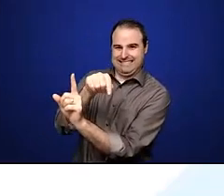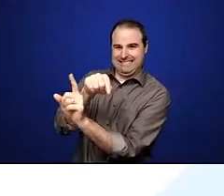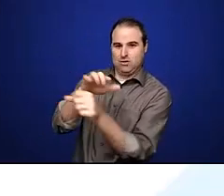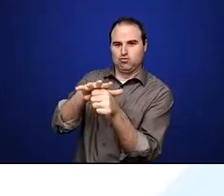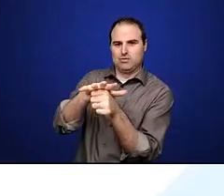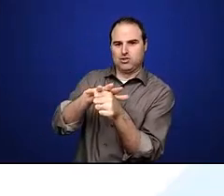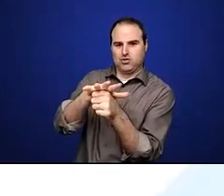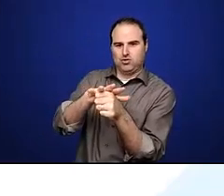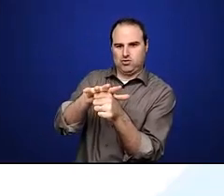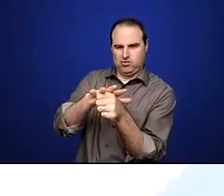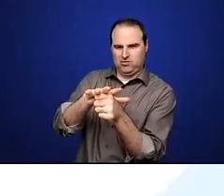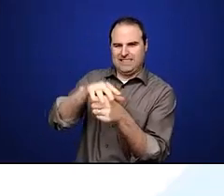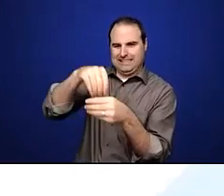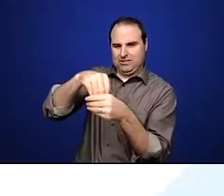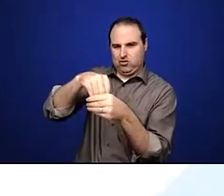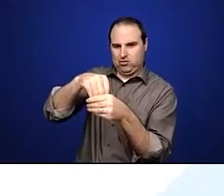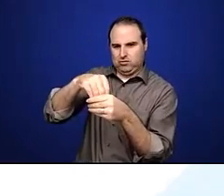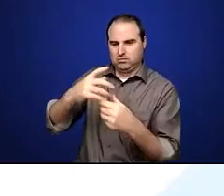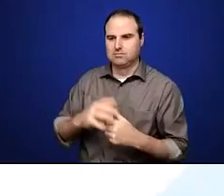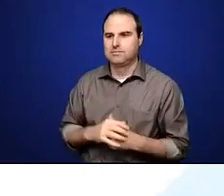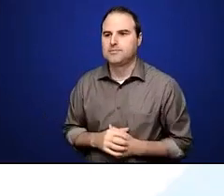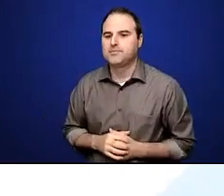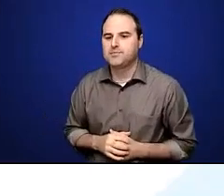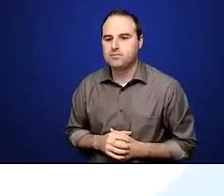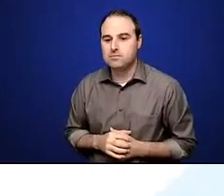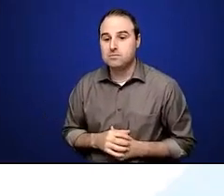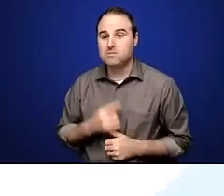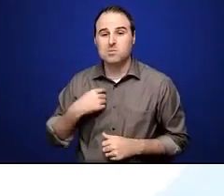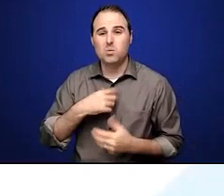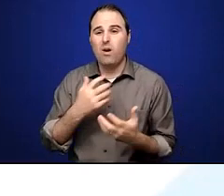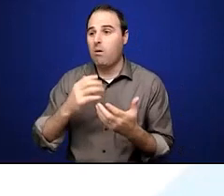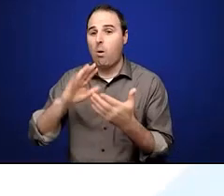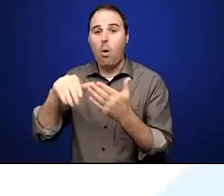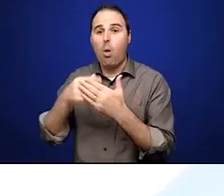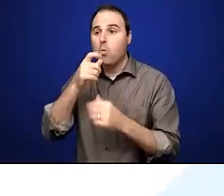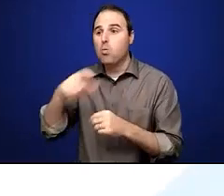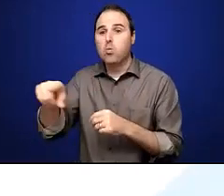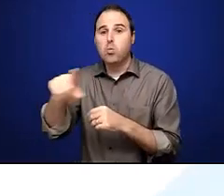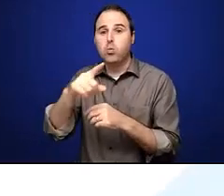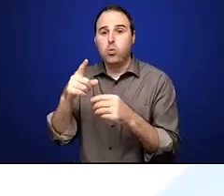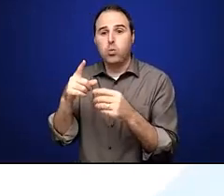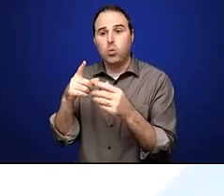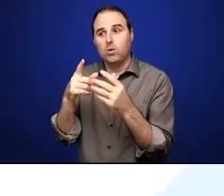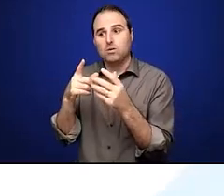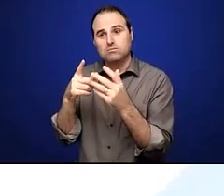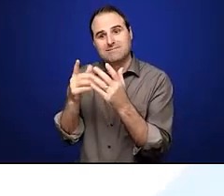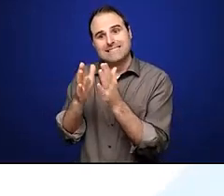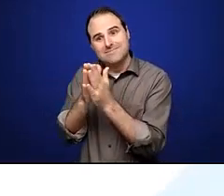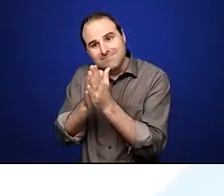And so like I said, we wanted to bring together all those stakeholders. We wanted to be able to learn from everyone.